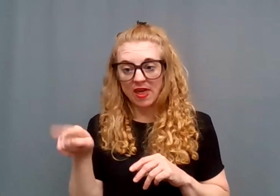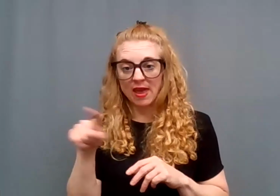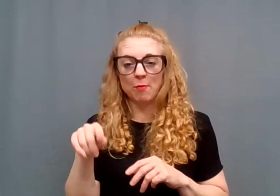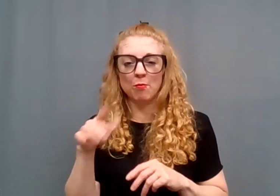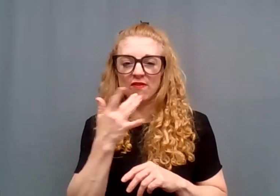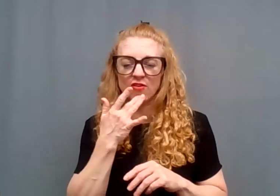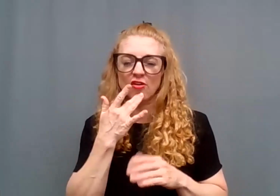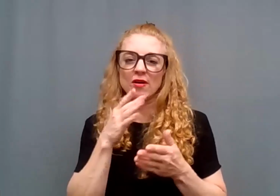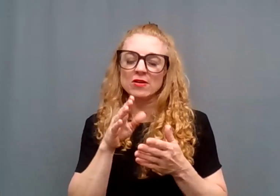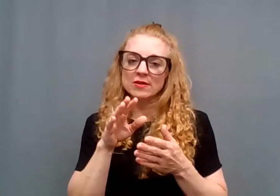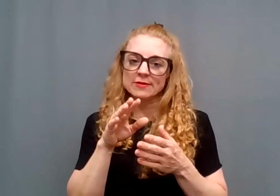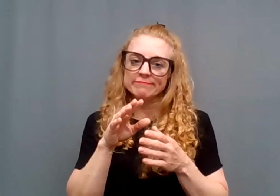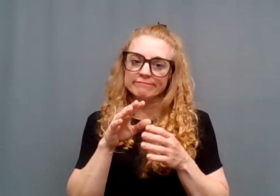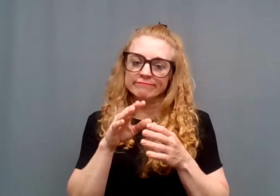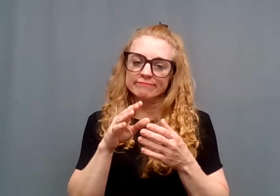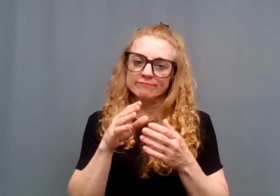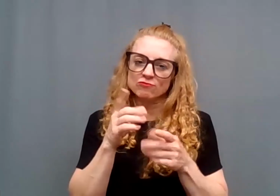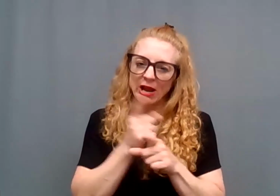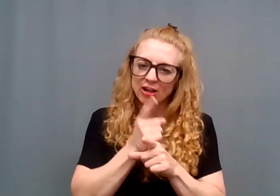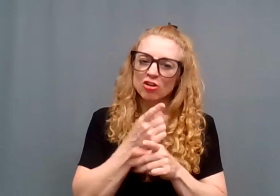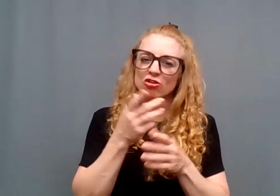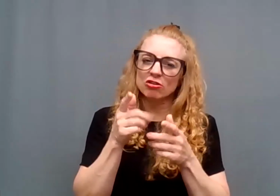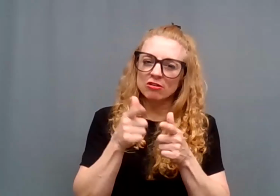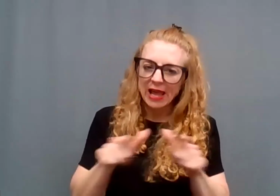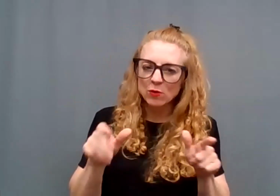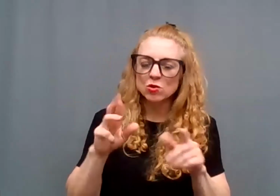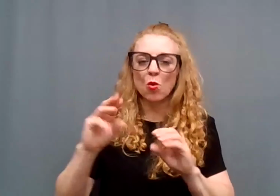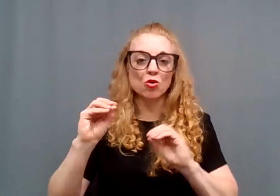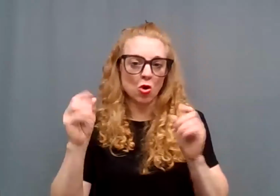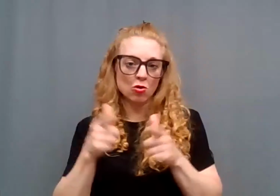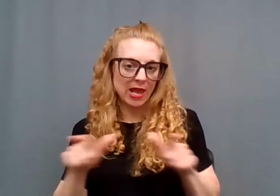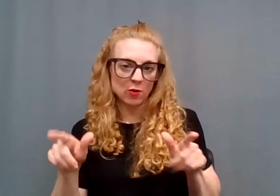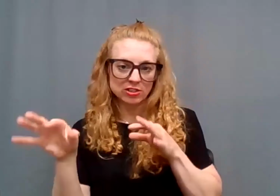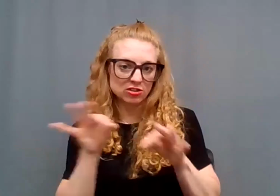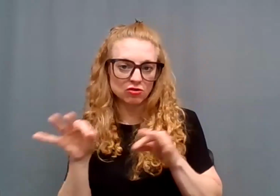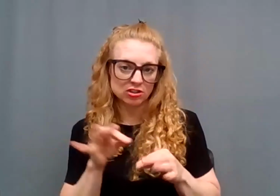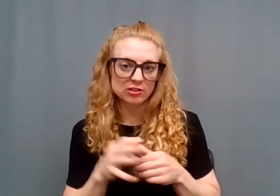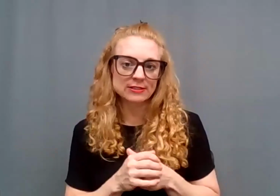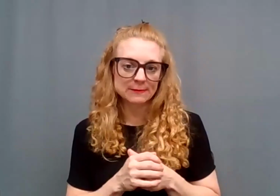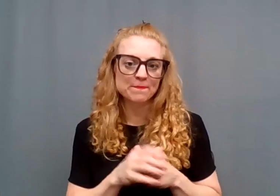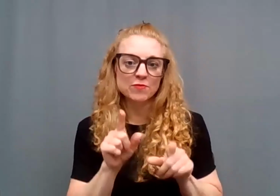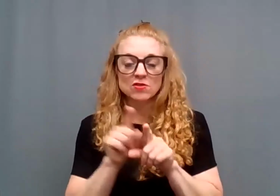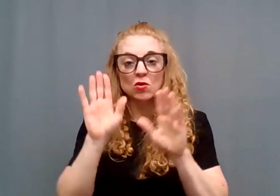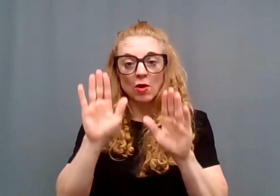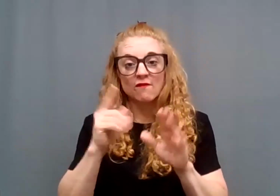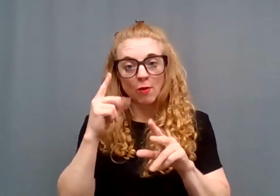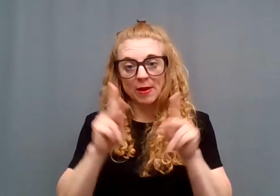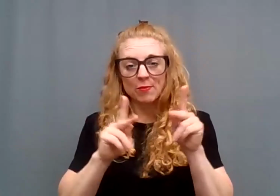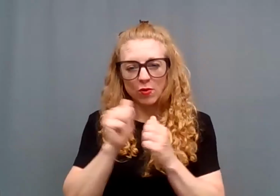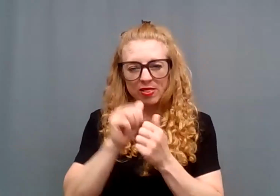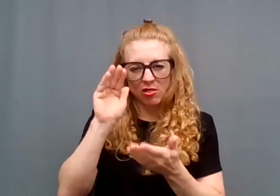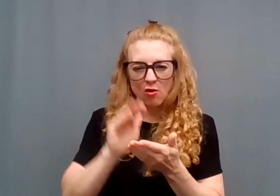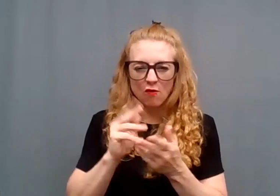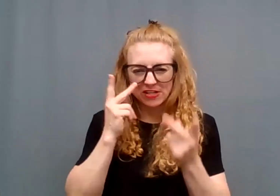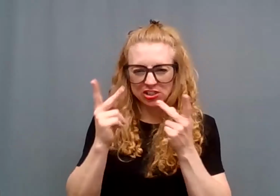or no language instructions it's really great for individuals who have low vision or for people who